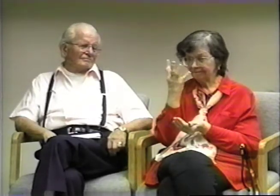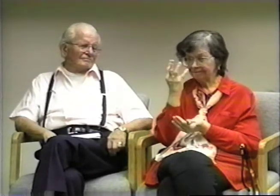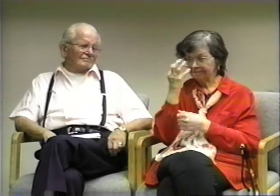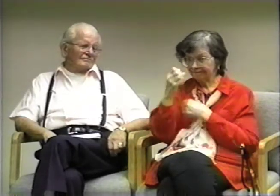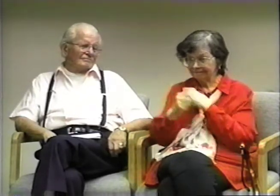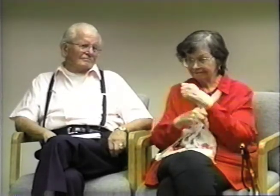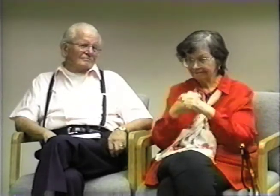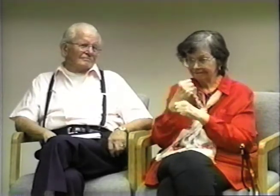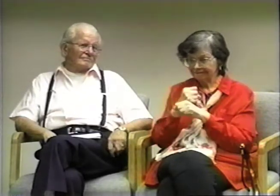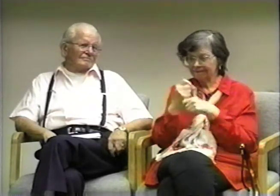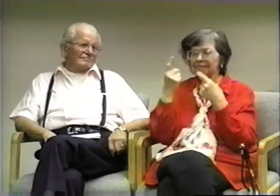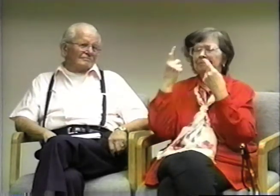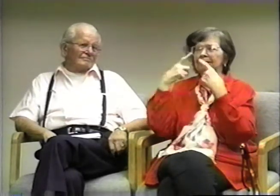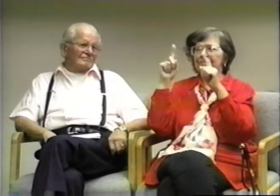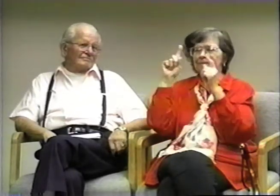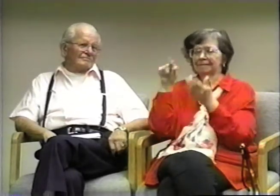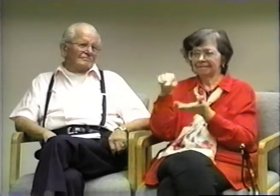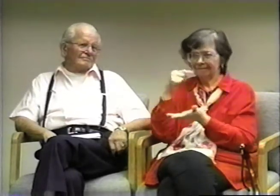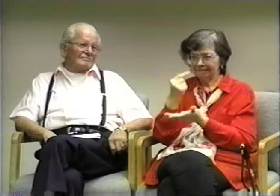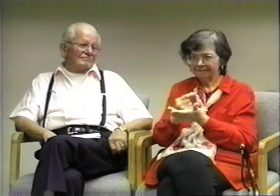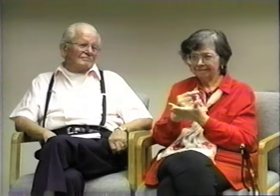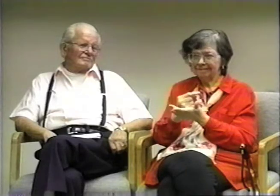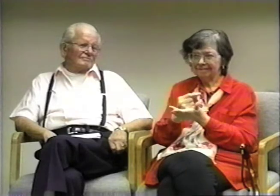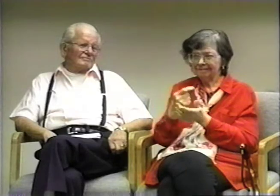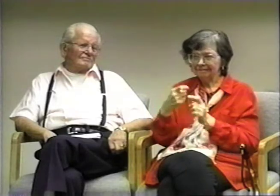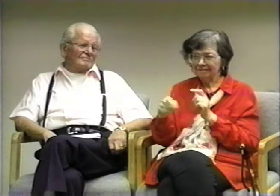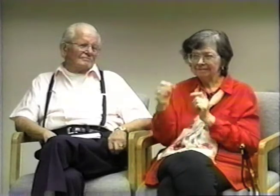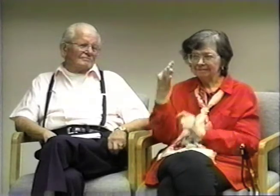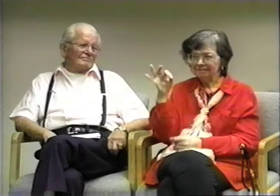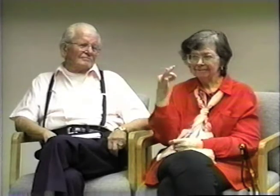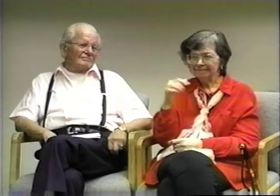for fourteen years and to have graduated from there.